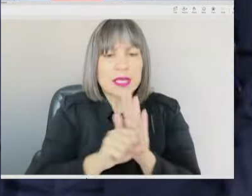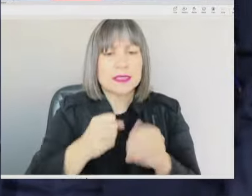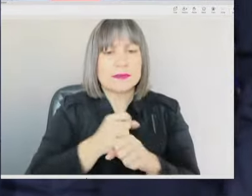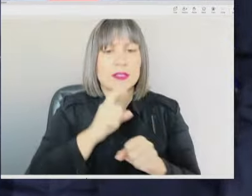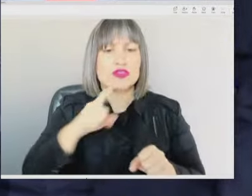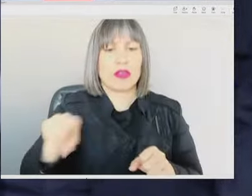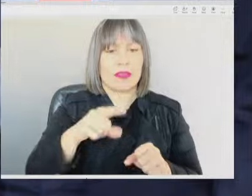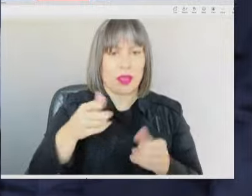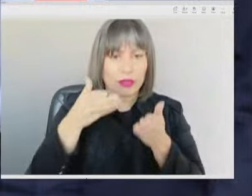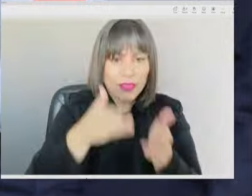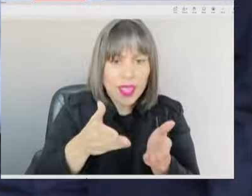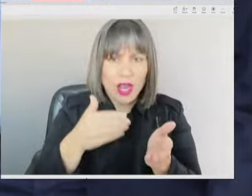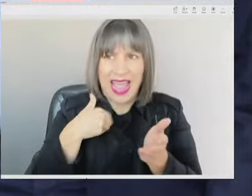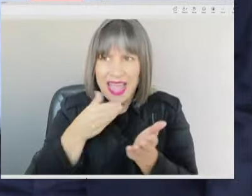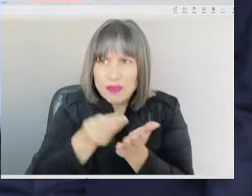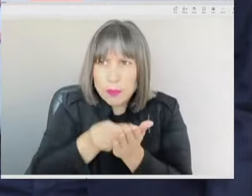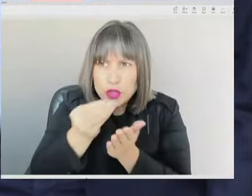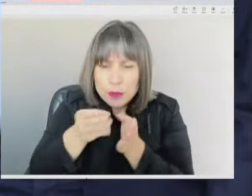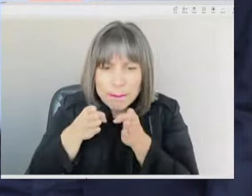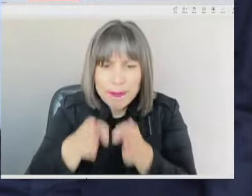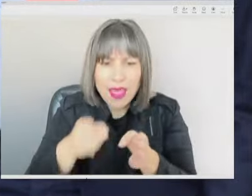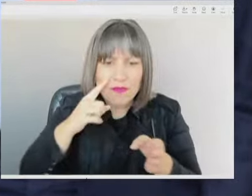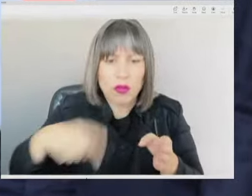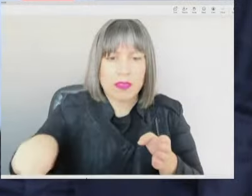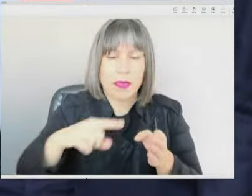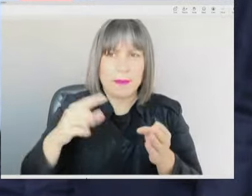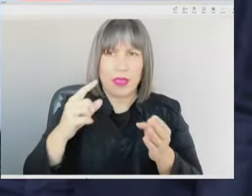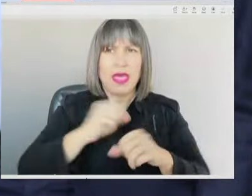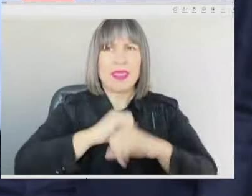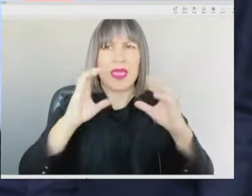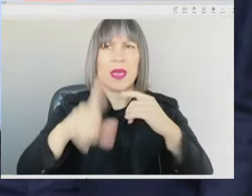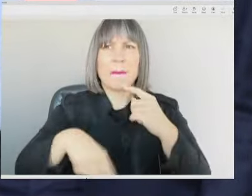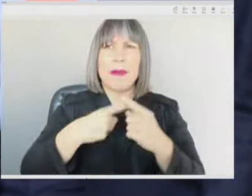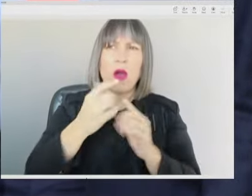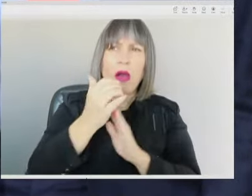for them is thinking about automated outreach and engagement using analytics and prediction.